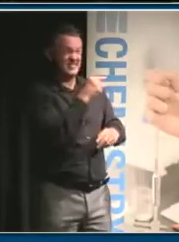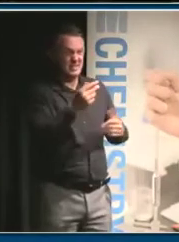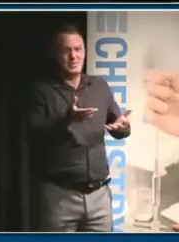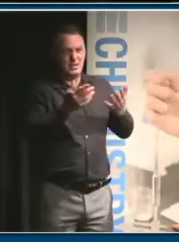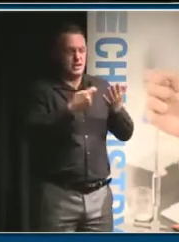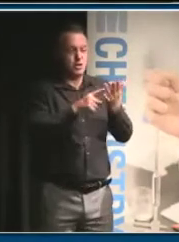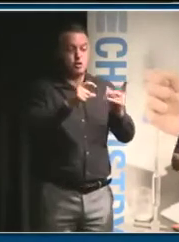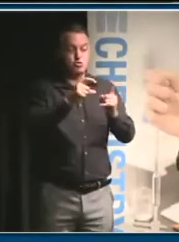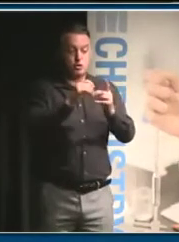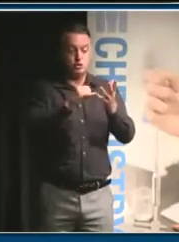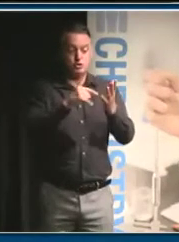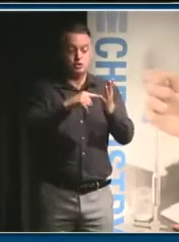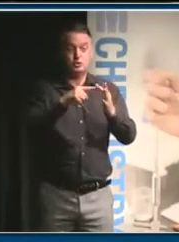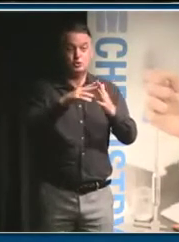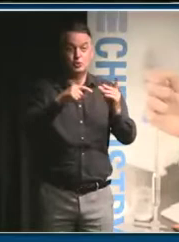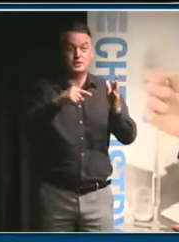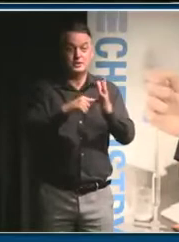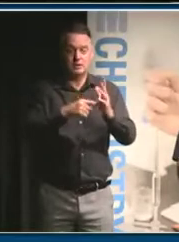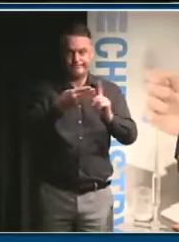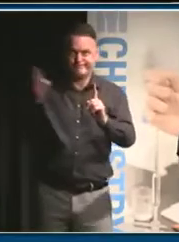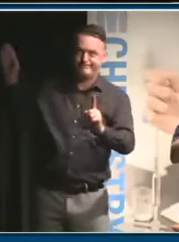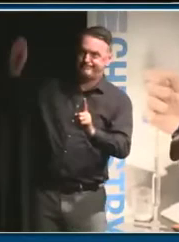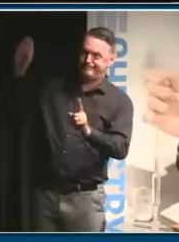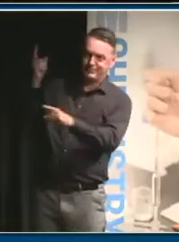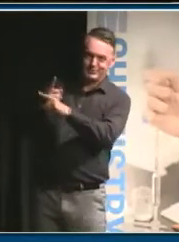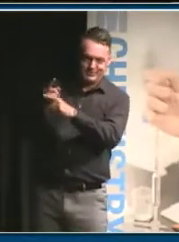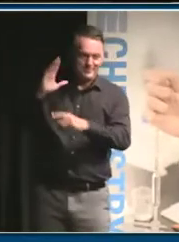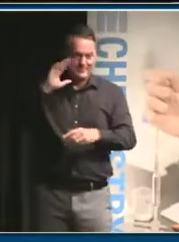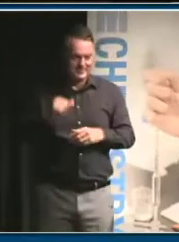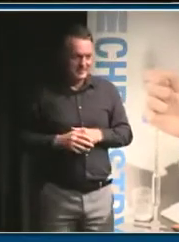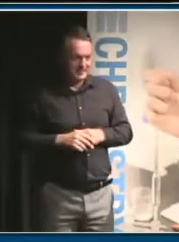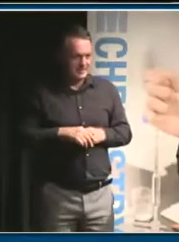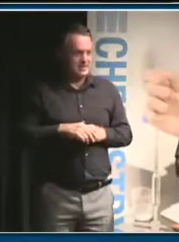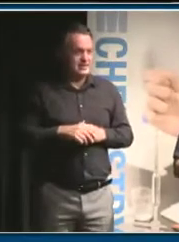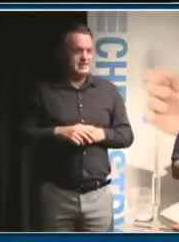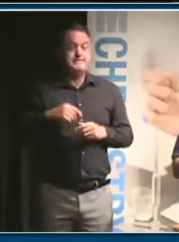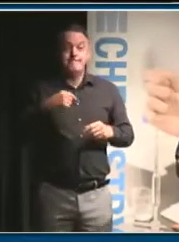this talk just thought it’d be cool. So anyways, I called attention to Paul